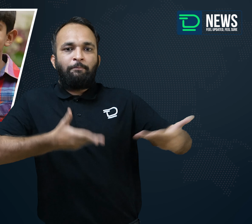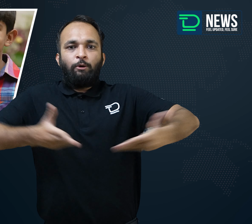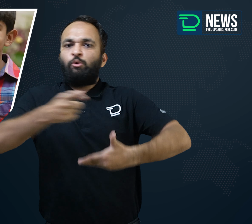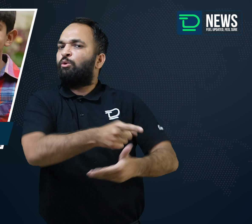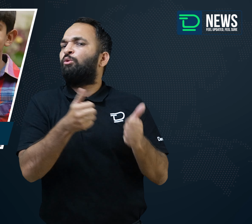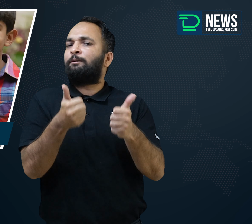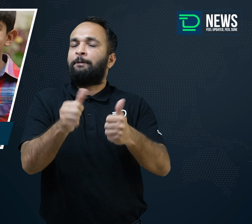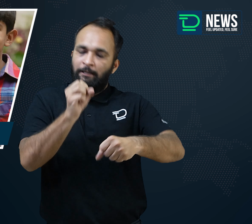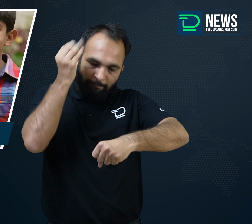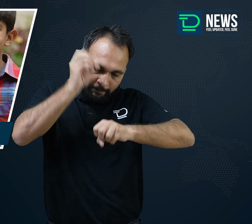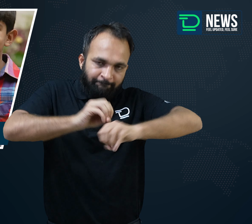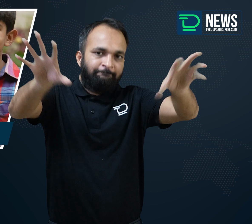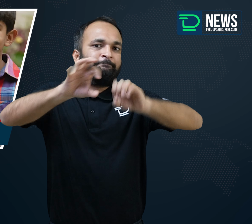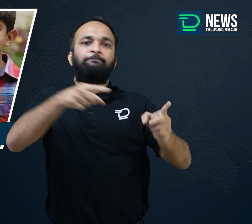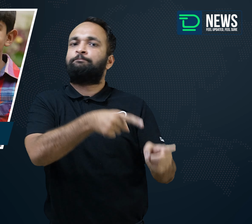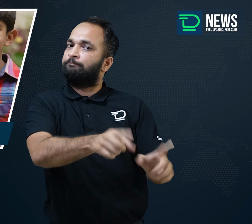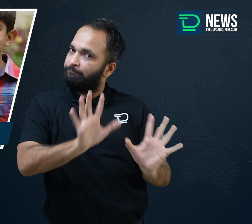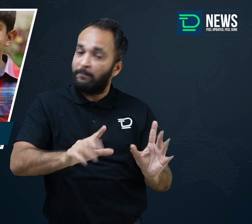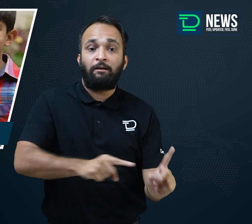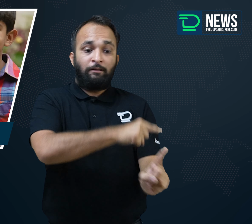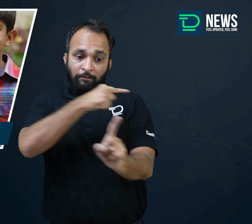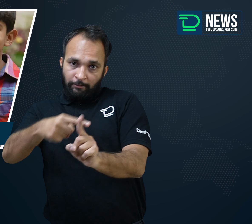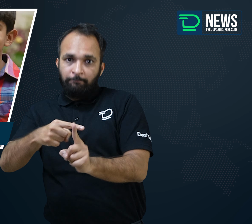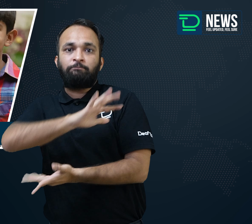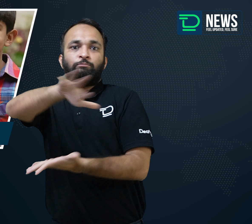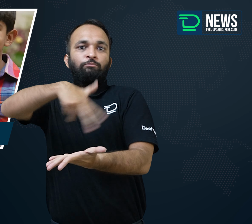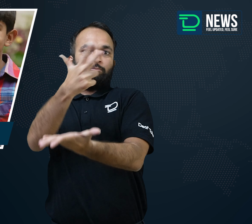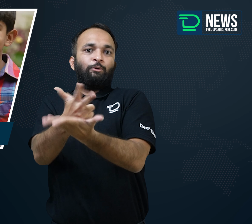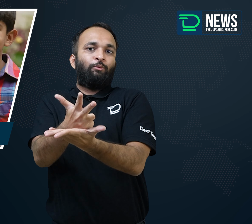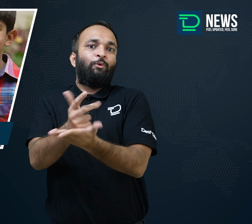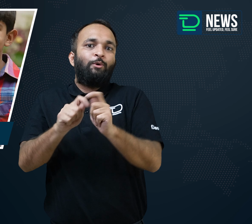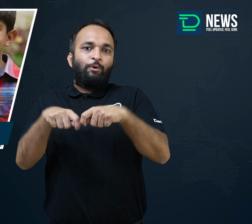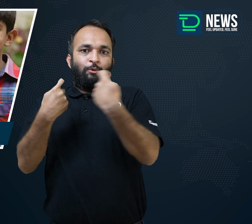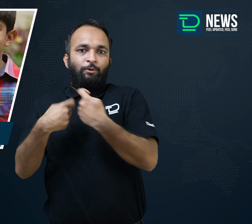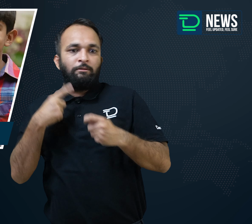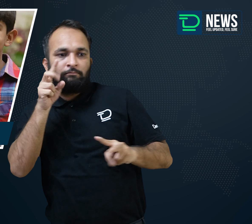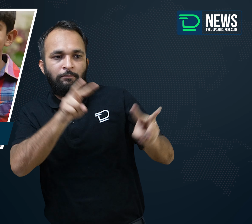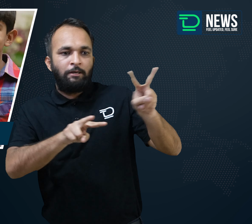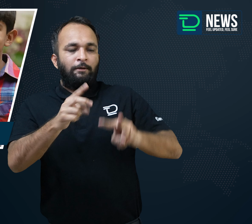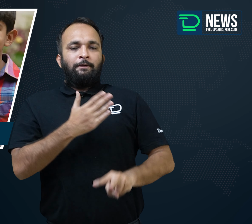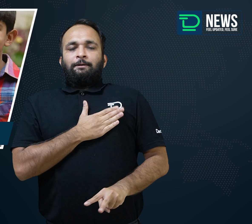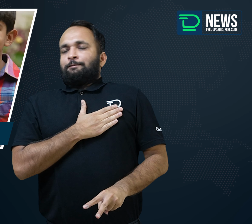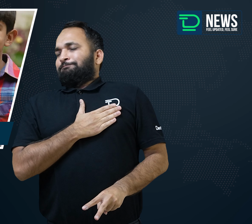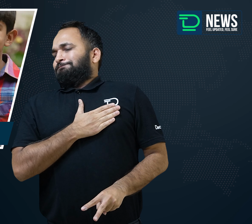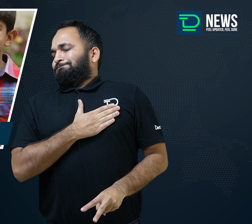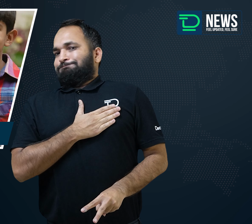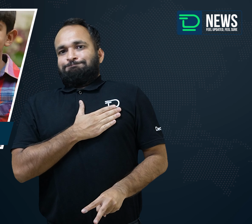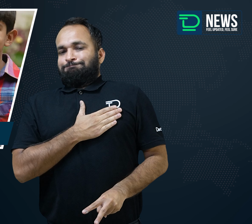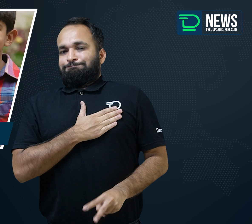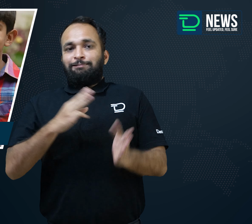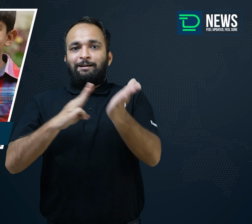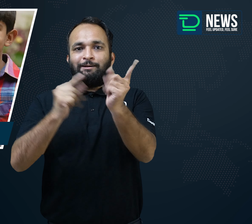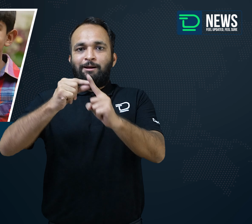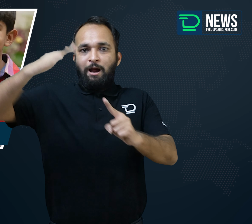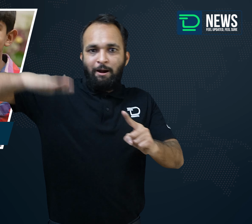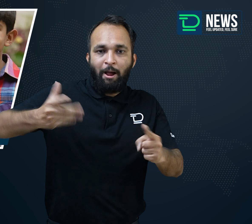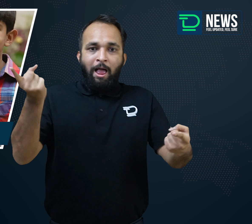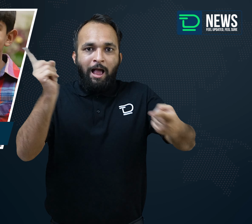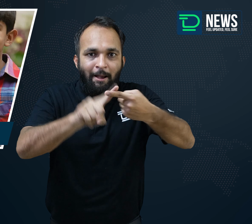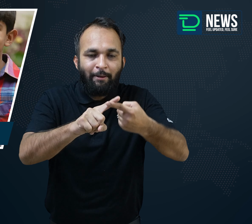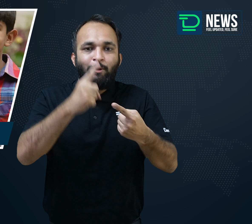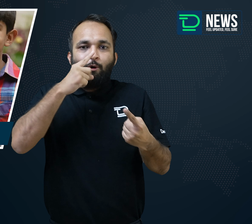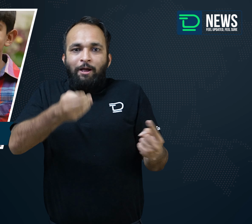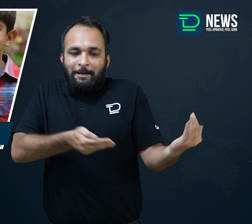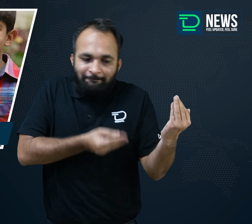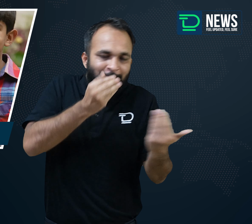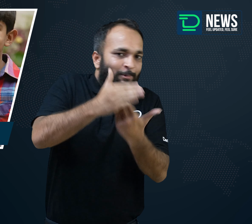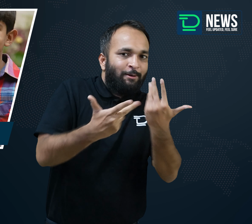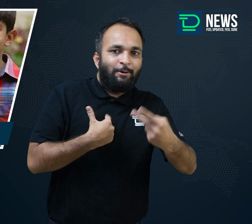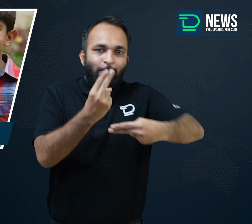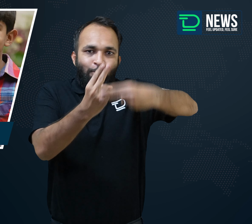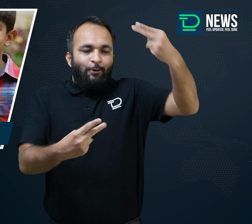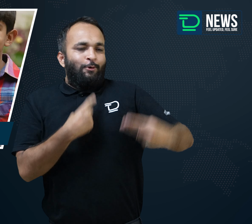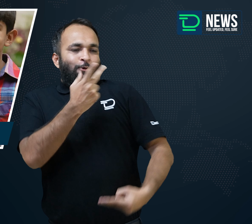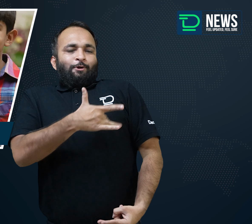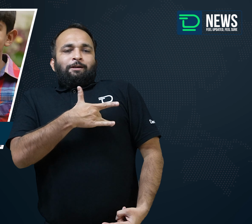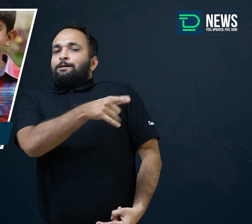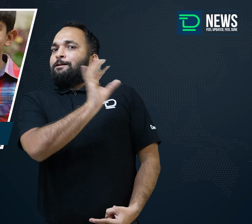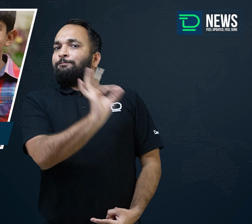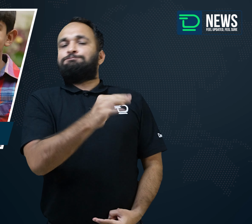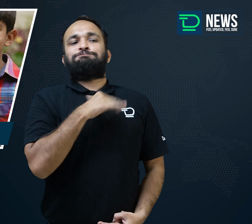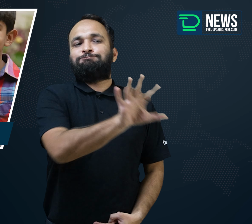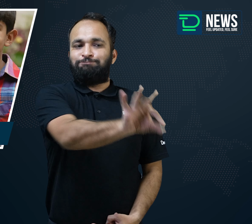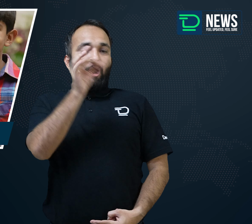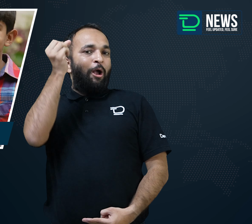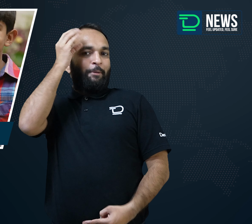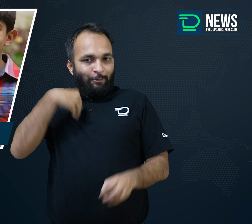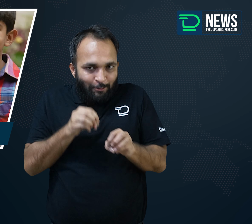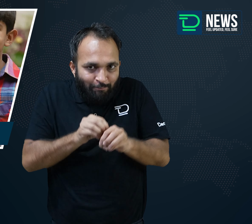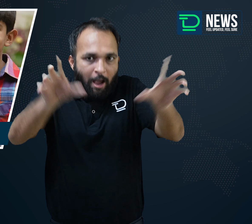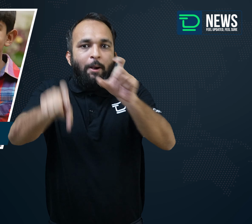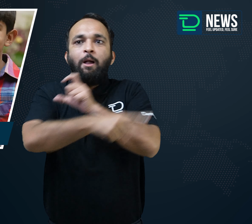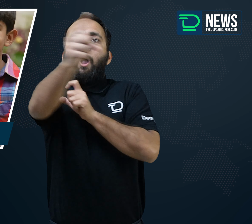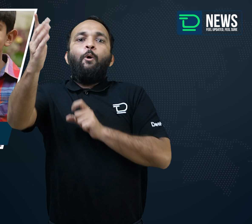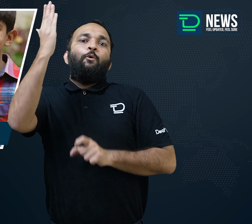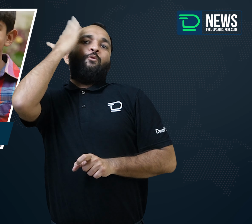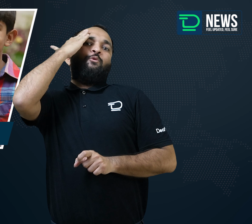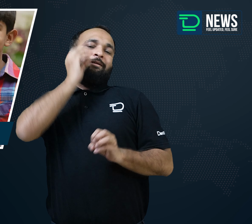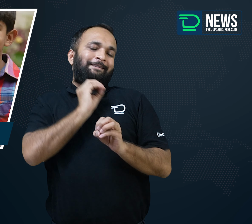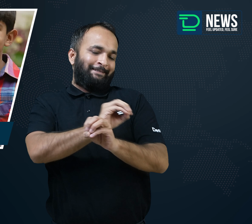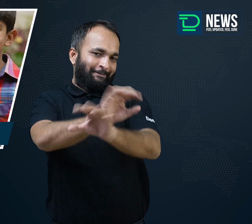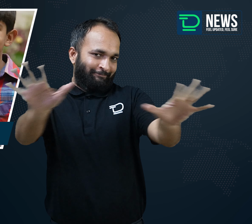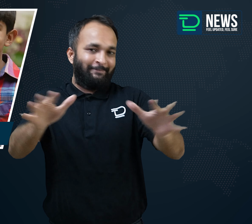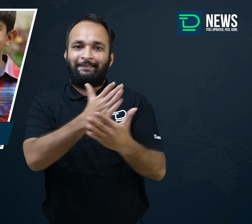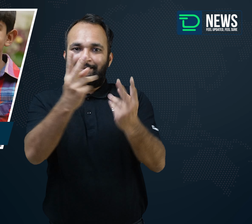Teach good manners and we deaf talks tell these types of stories for awareness.